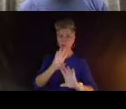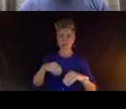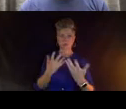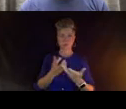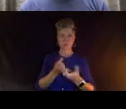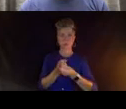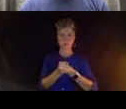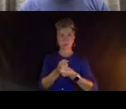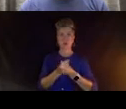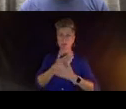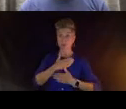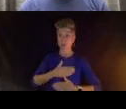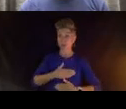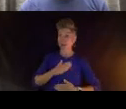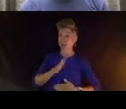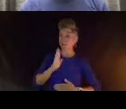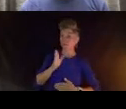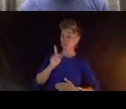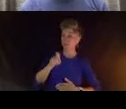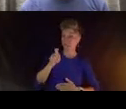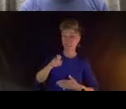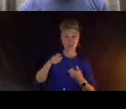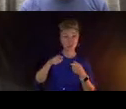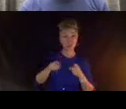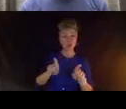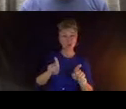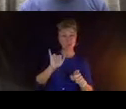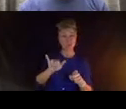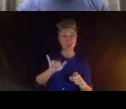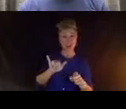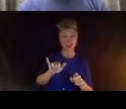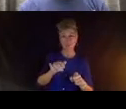while you're either going on the HRT journey